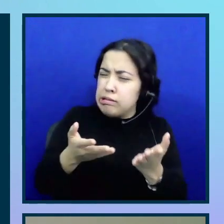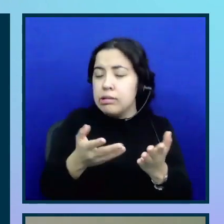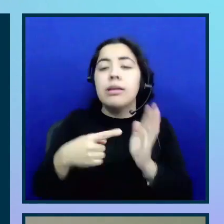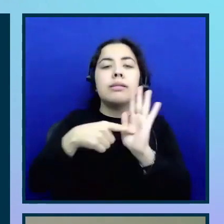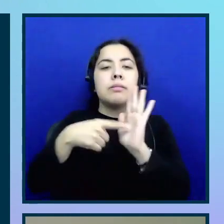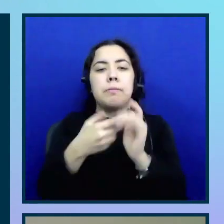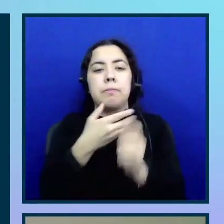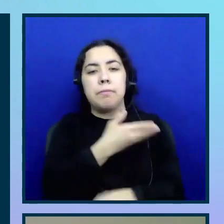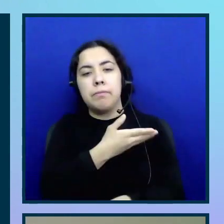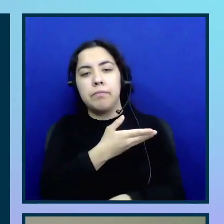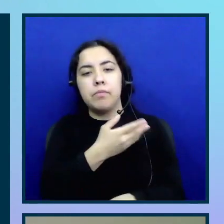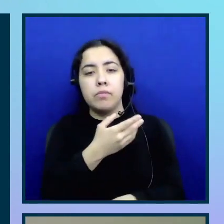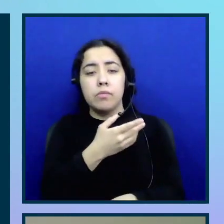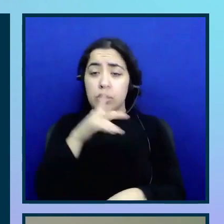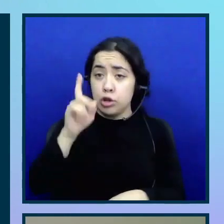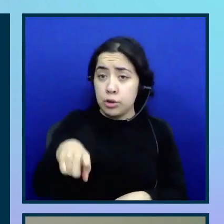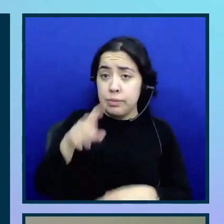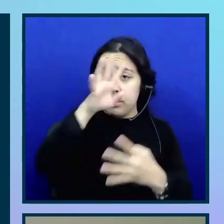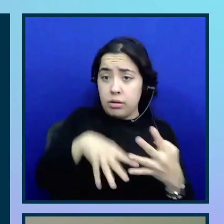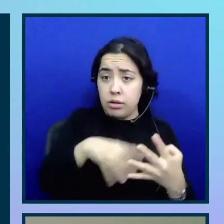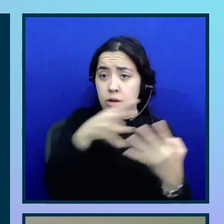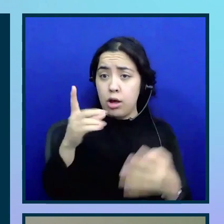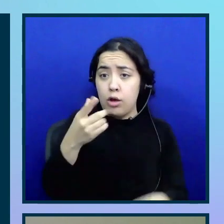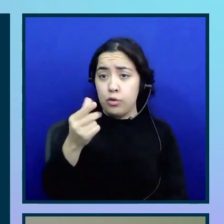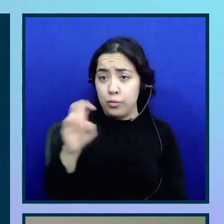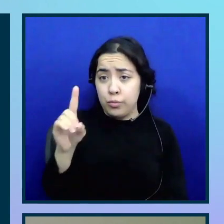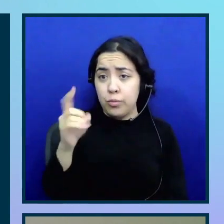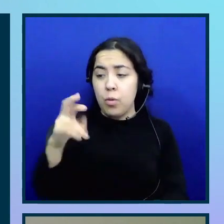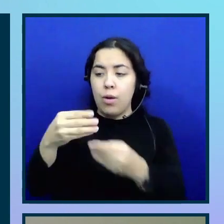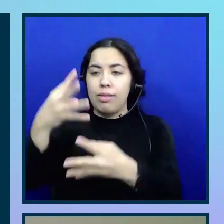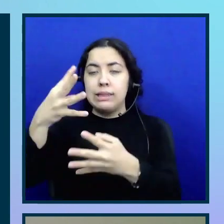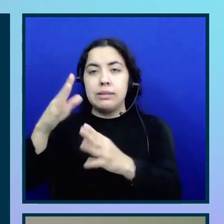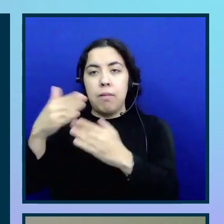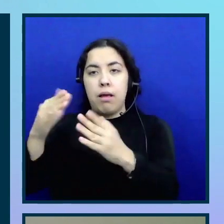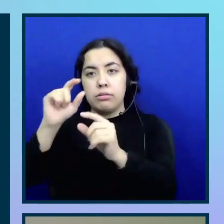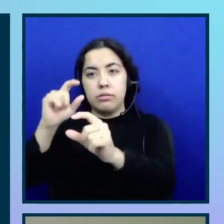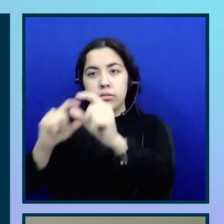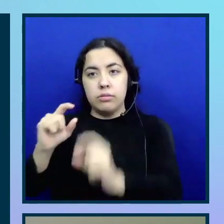is whether this should be a grid or should it be a list box? Because a list box on web is natively a selection widget